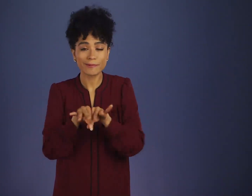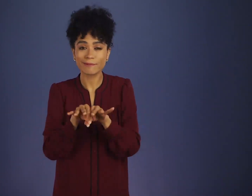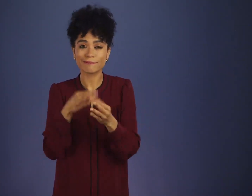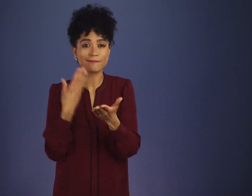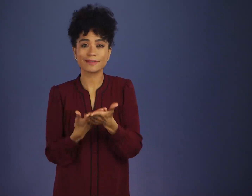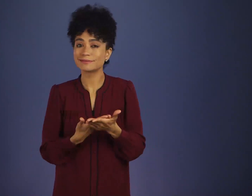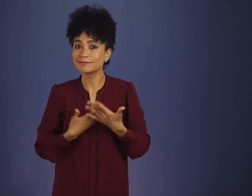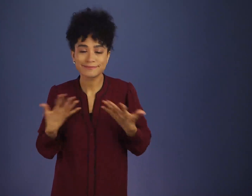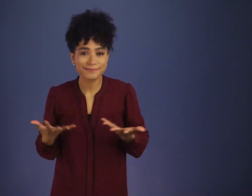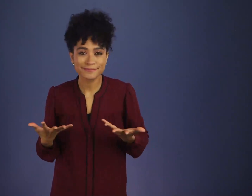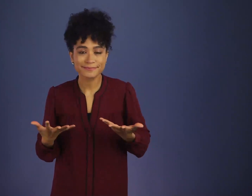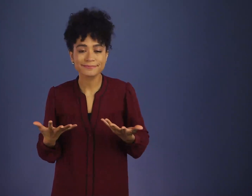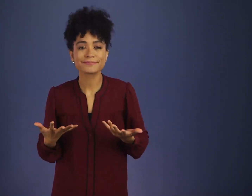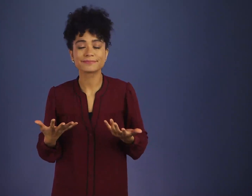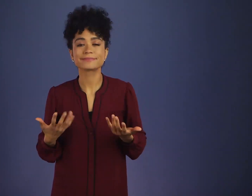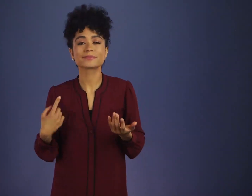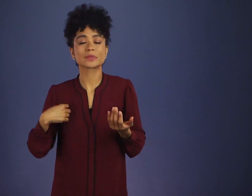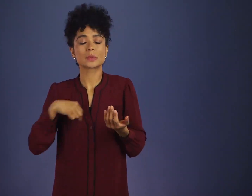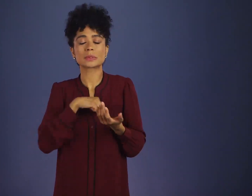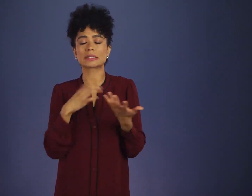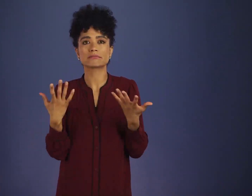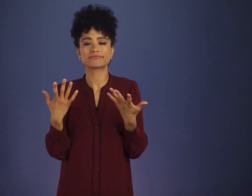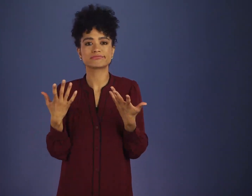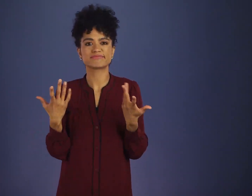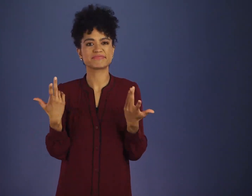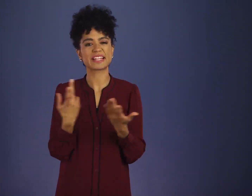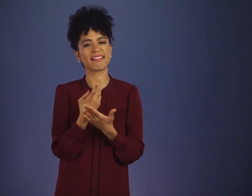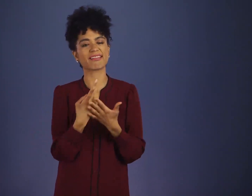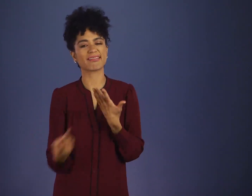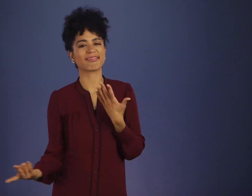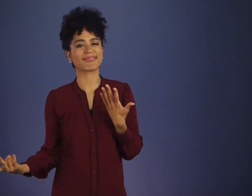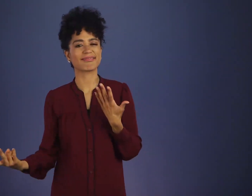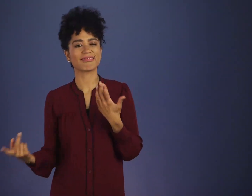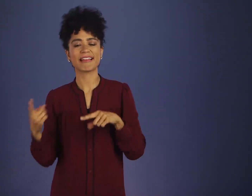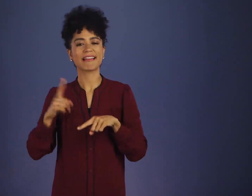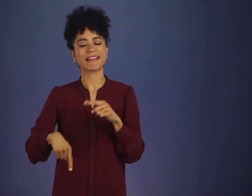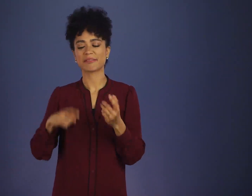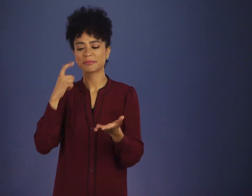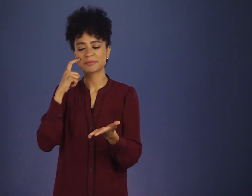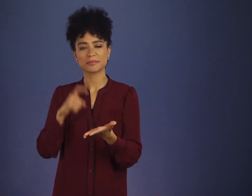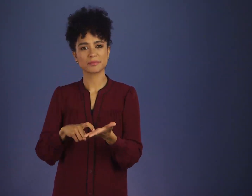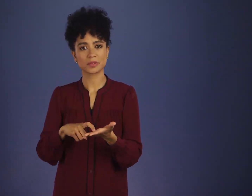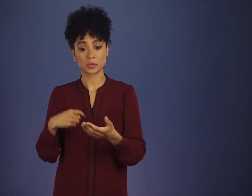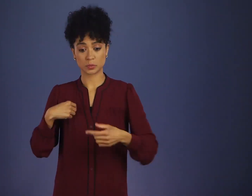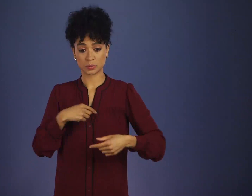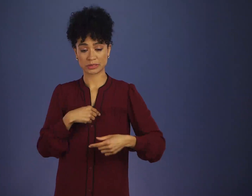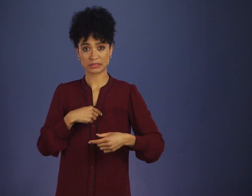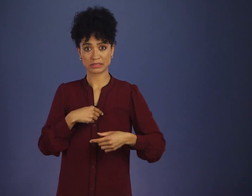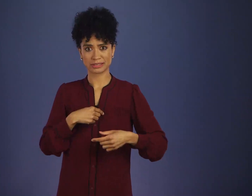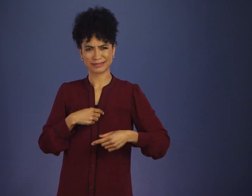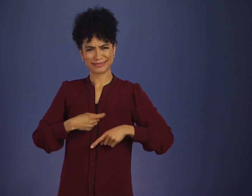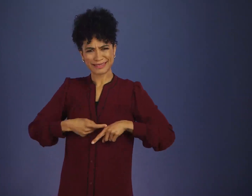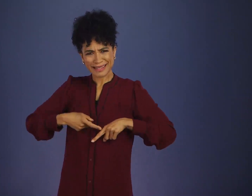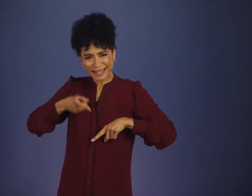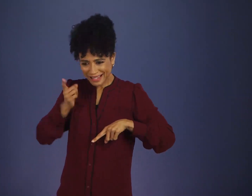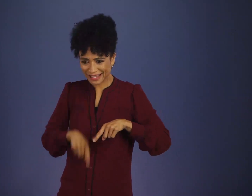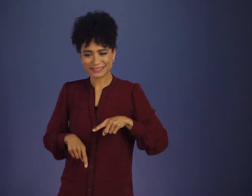The primary fact that we fail to recognize is our total inability to form a true partnership with another human being.